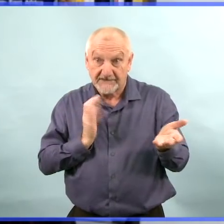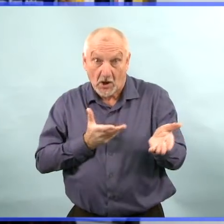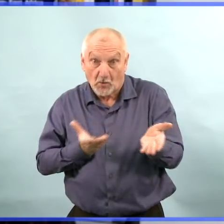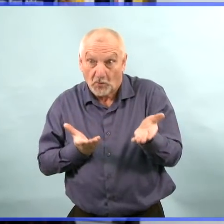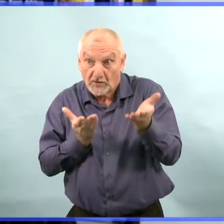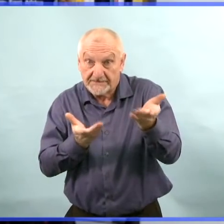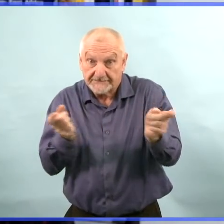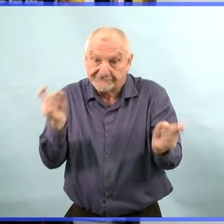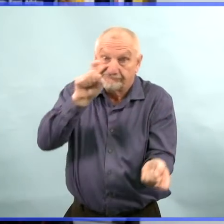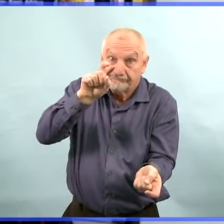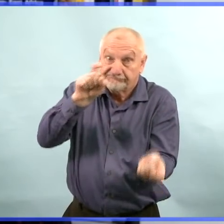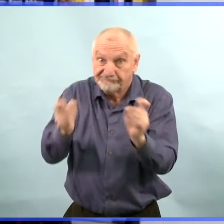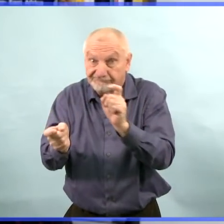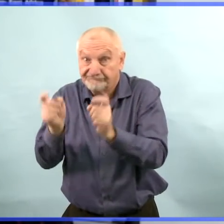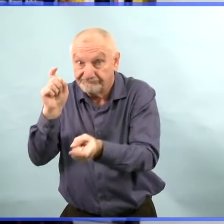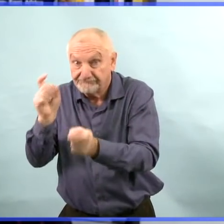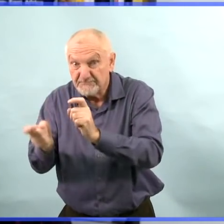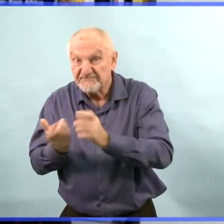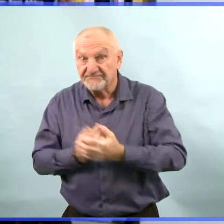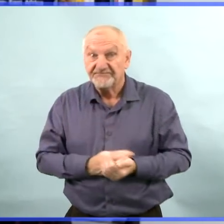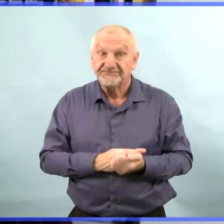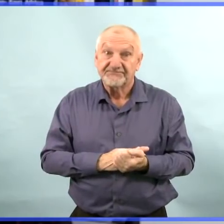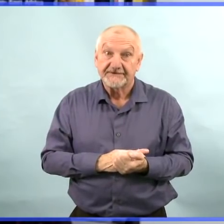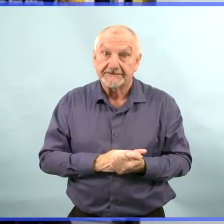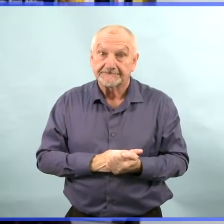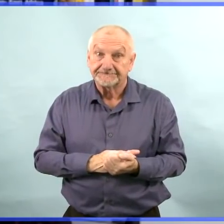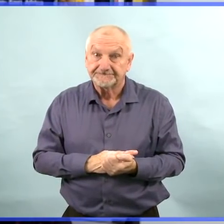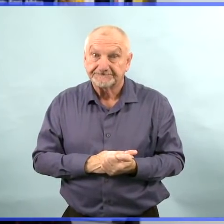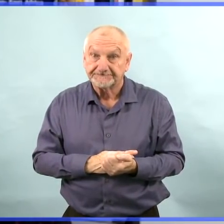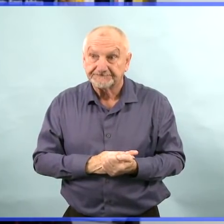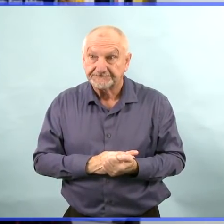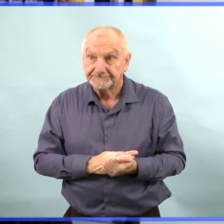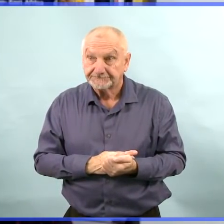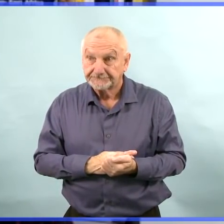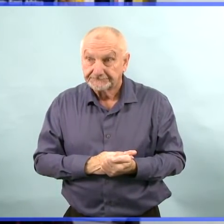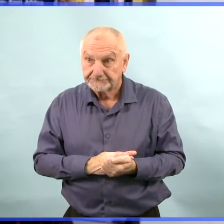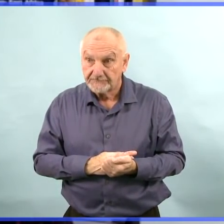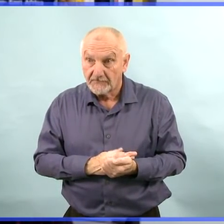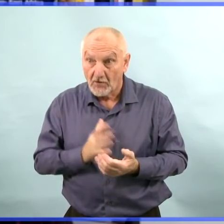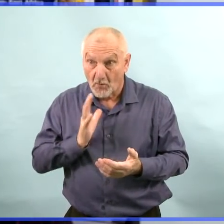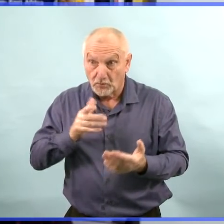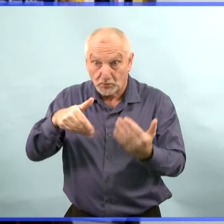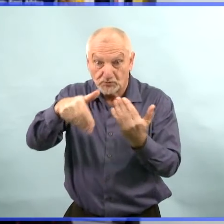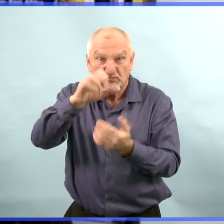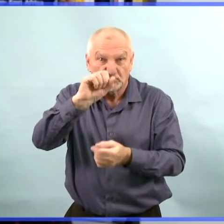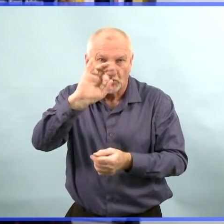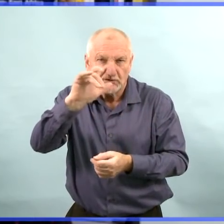speaking of omicron there is a lot of talk online about what this means about the vaccine